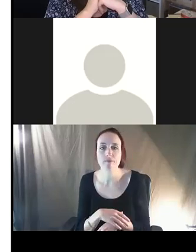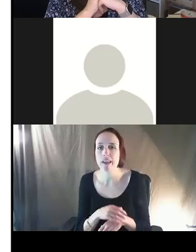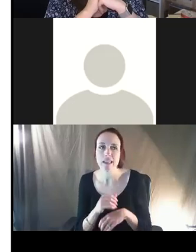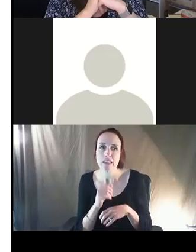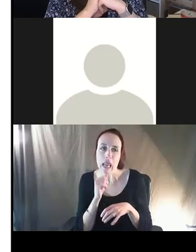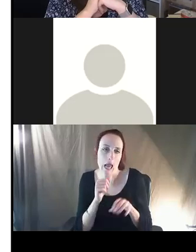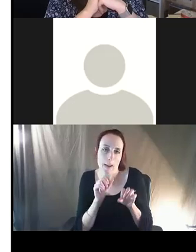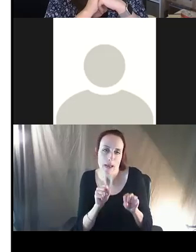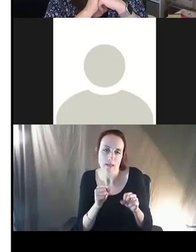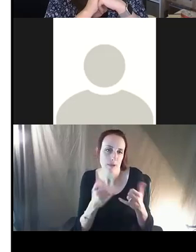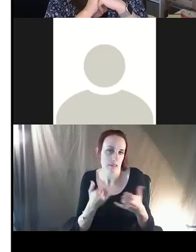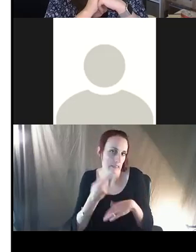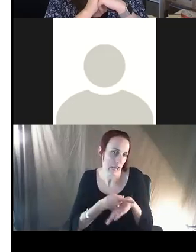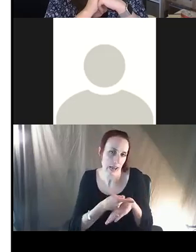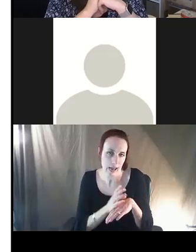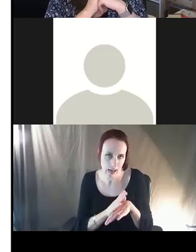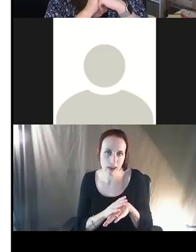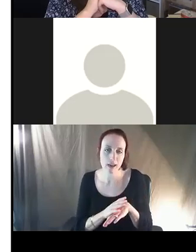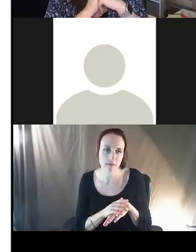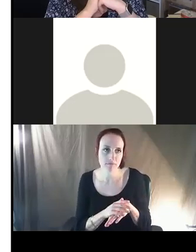ease of bringing those things in, but it is a